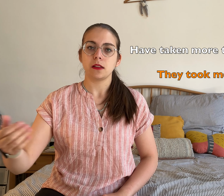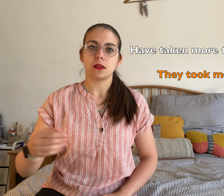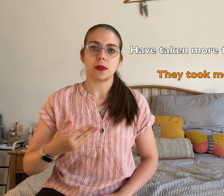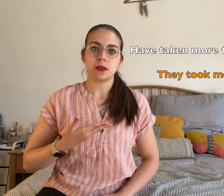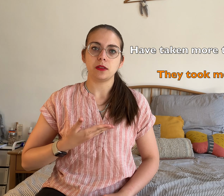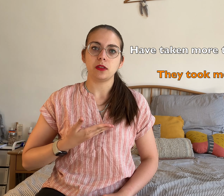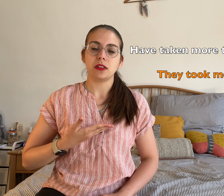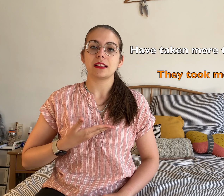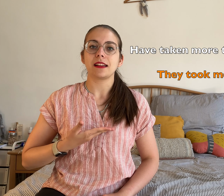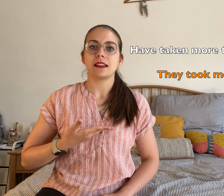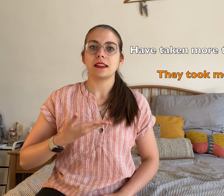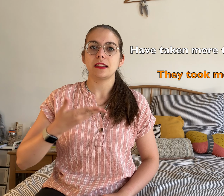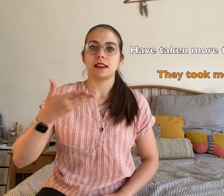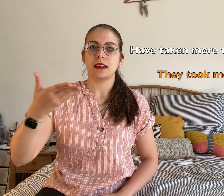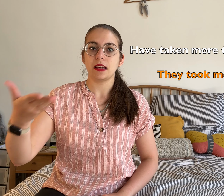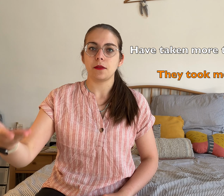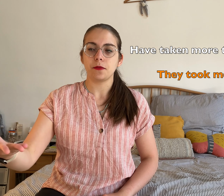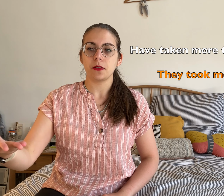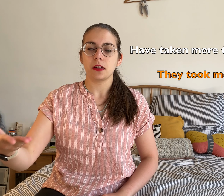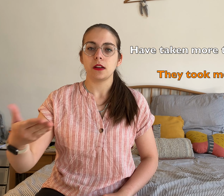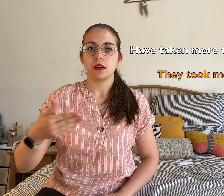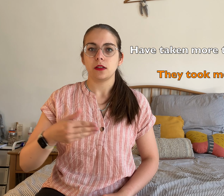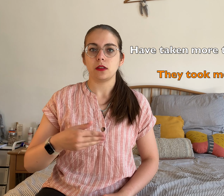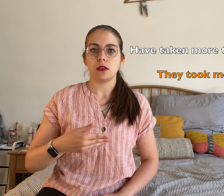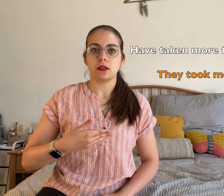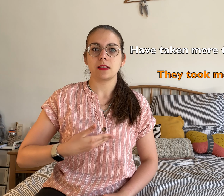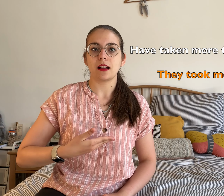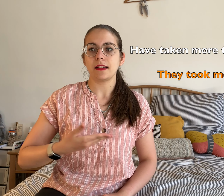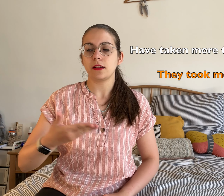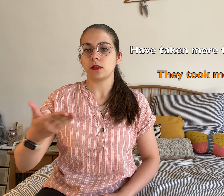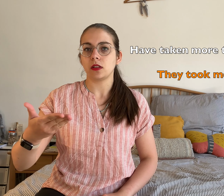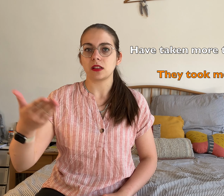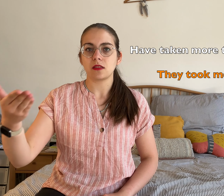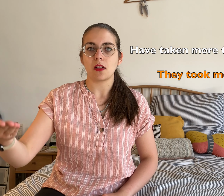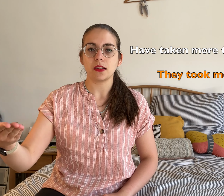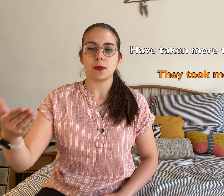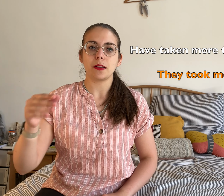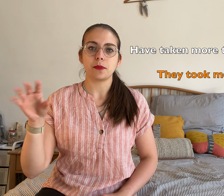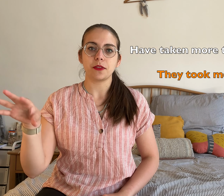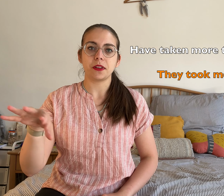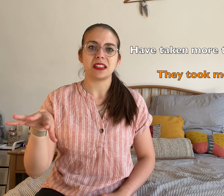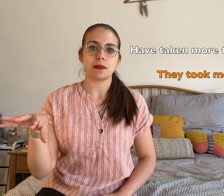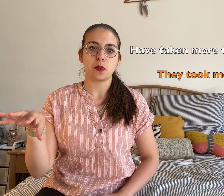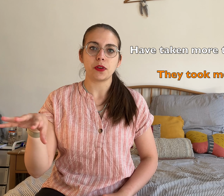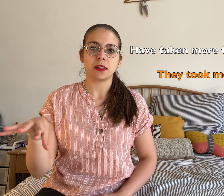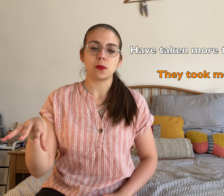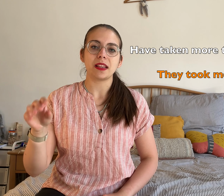So when you do the sign "give", you slightly go to the side where you previously pointed, where the